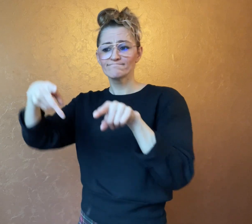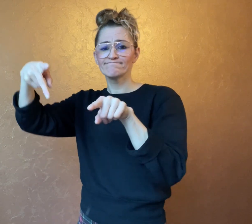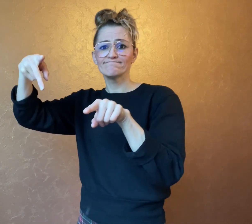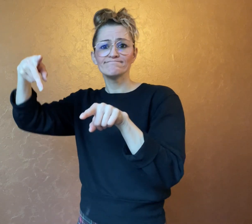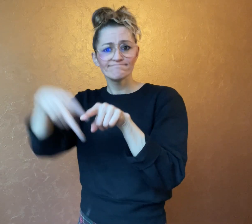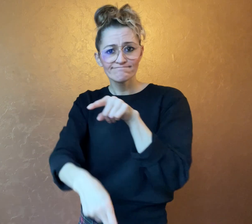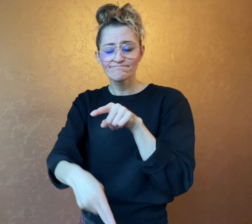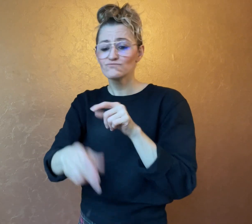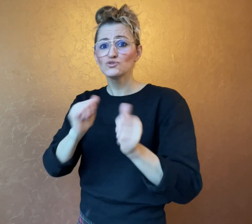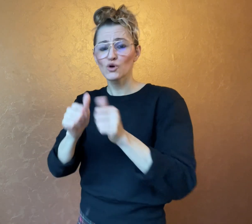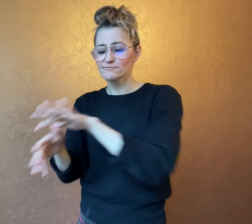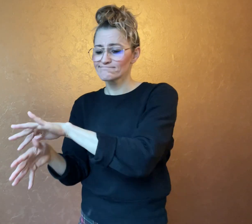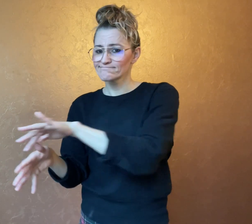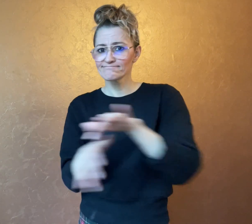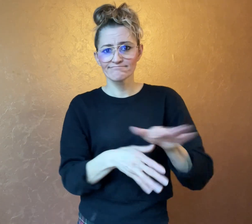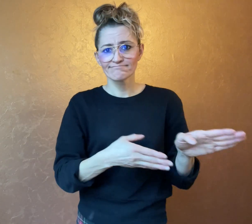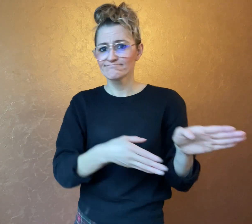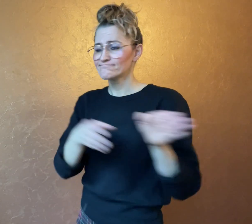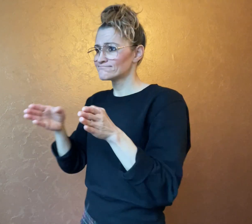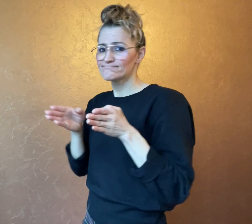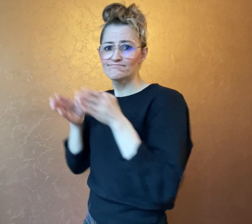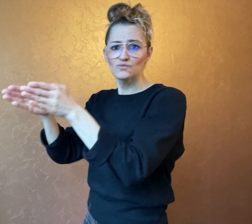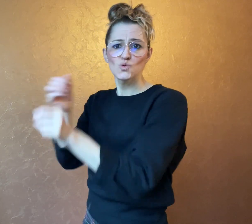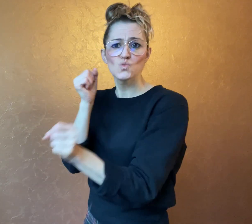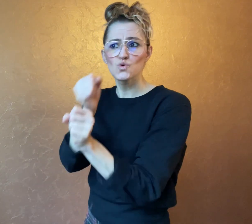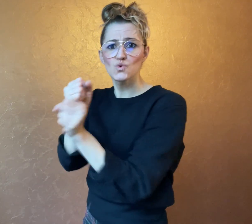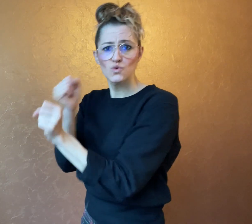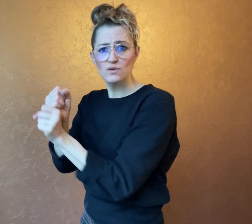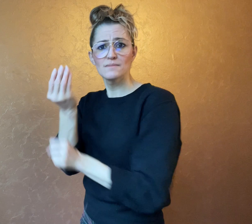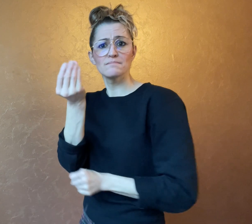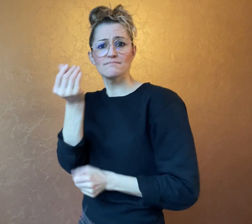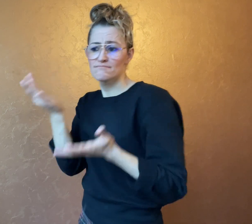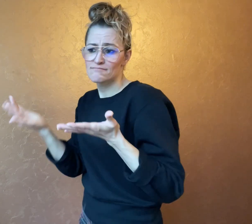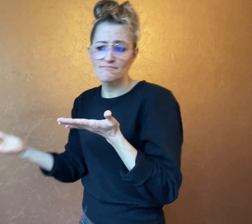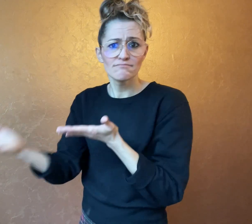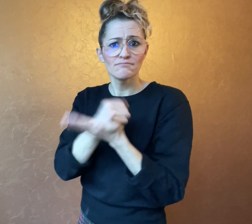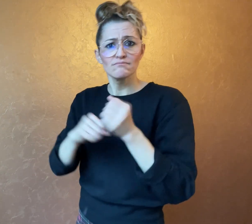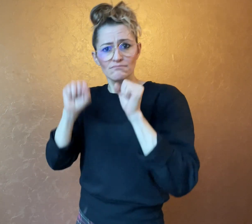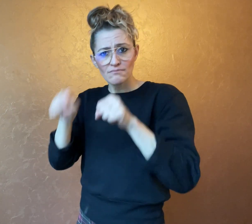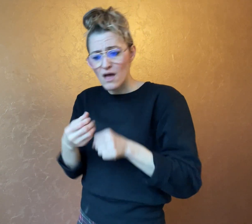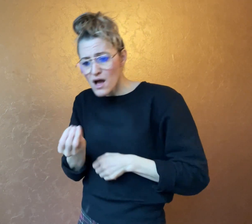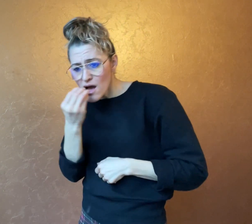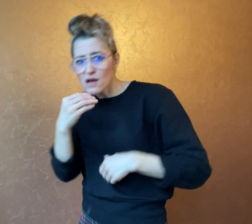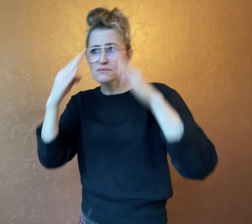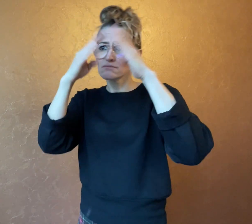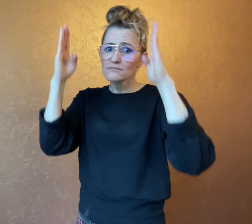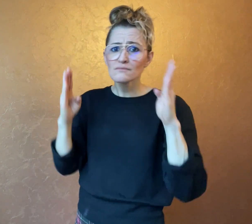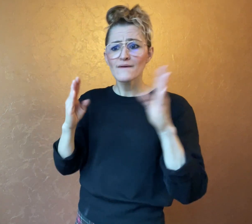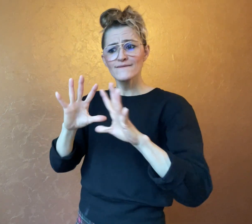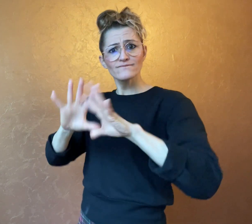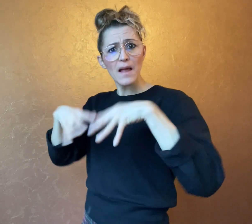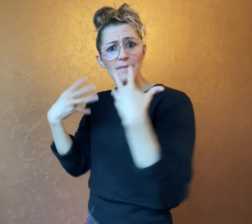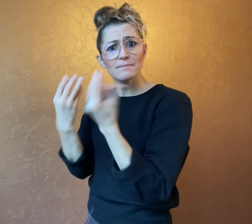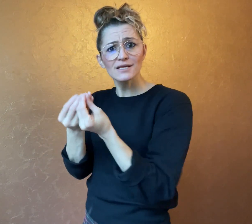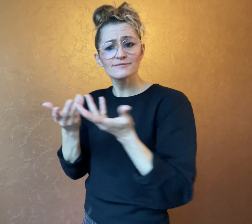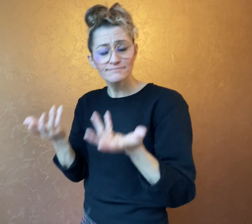and his family. He has done a range of different jobs